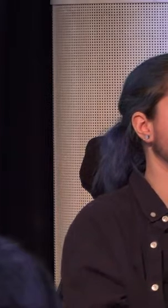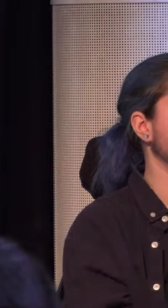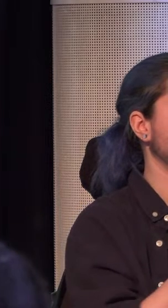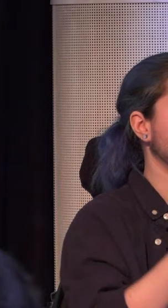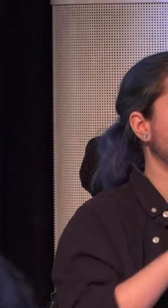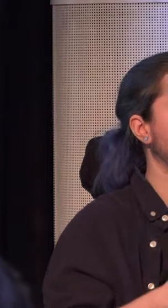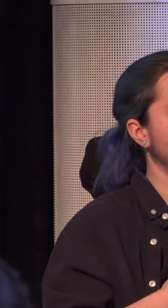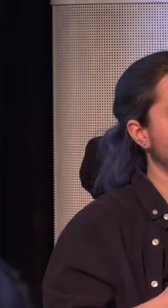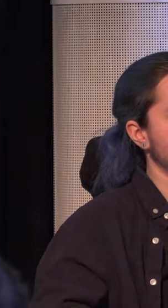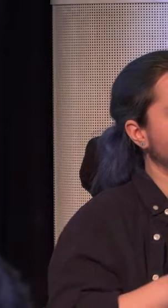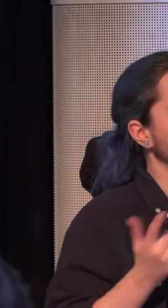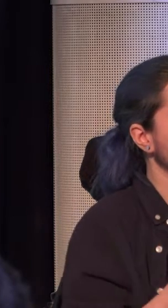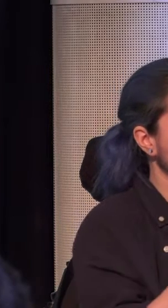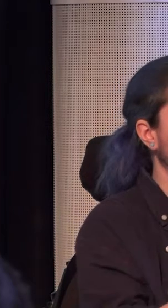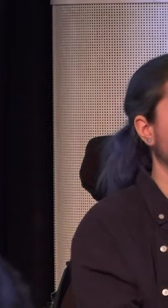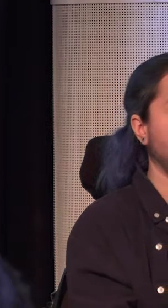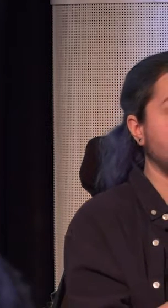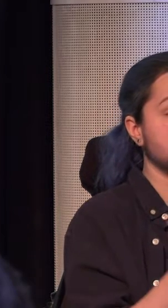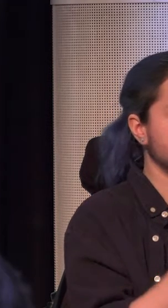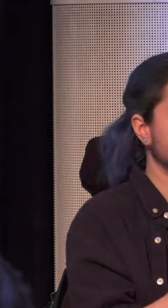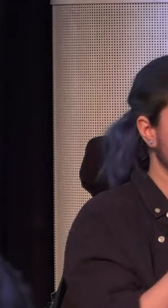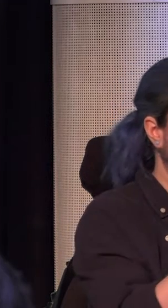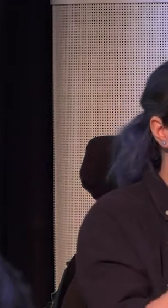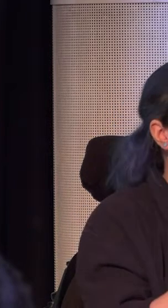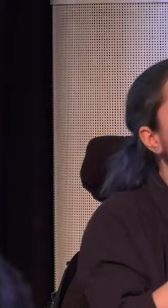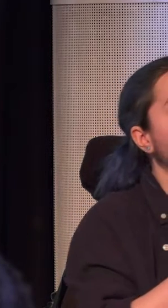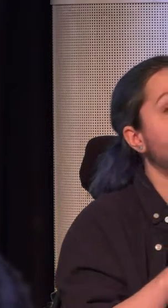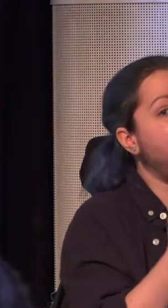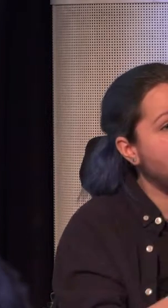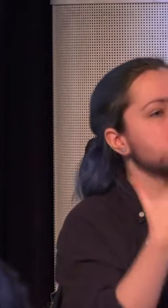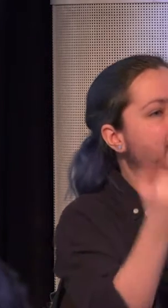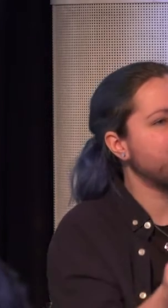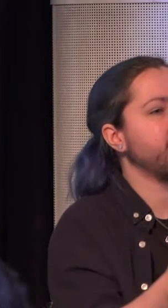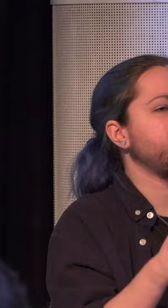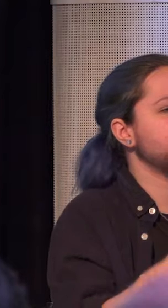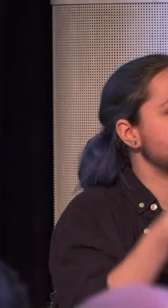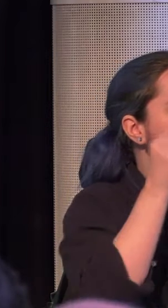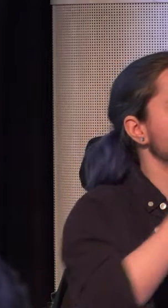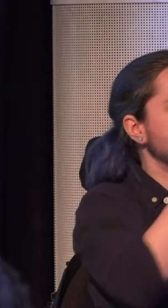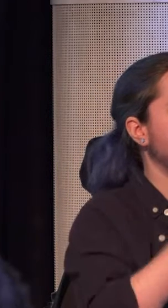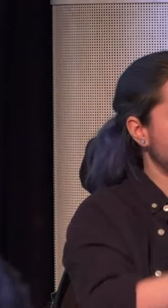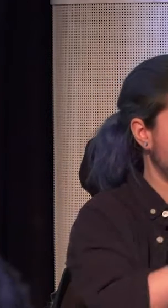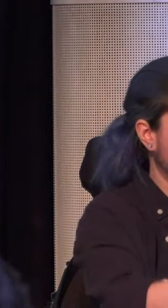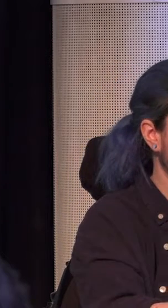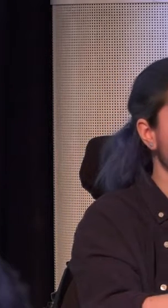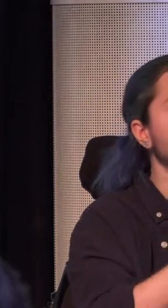and how none of this would've been possible without the whole SENsory Atelier programme and the impact that this had directly on not only our school,